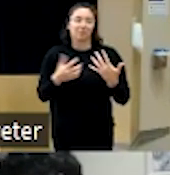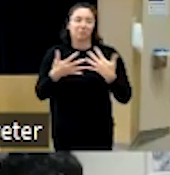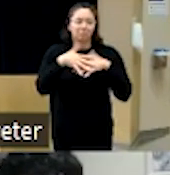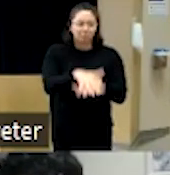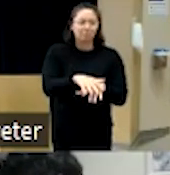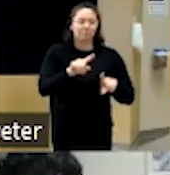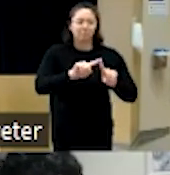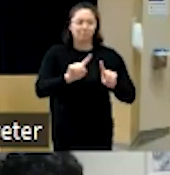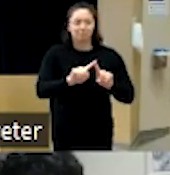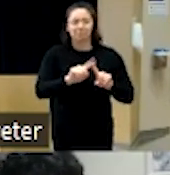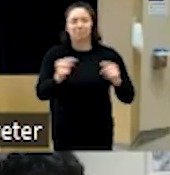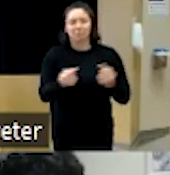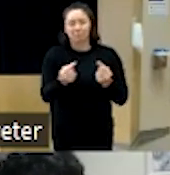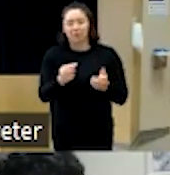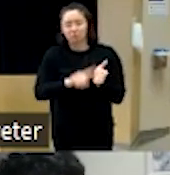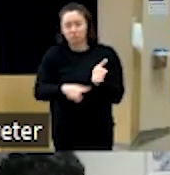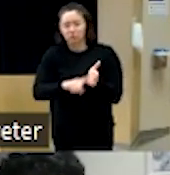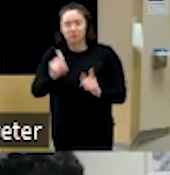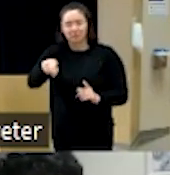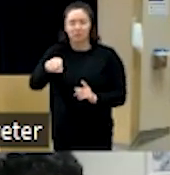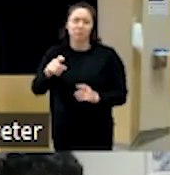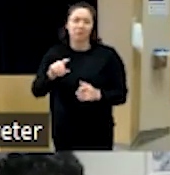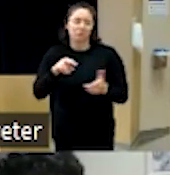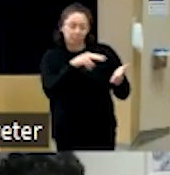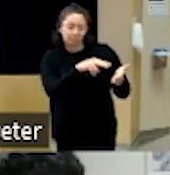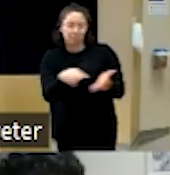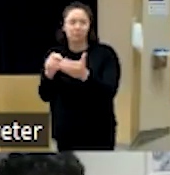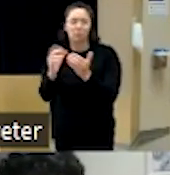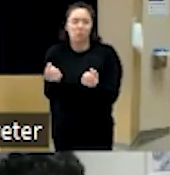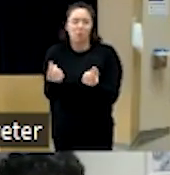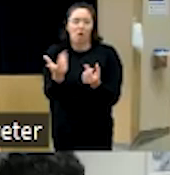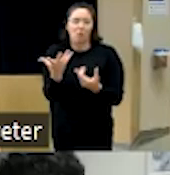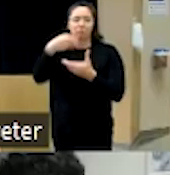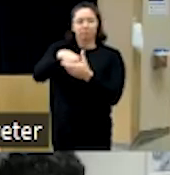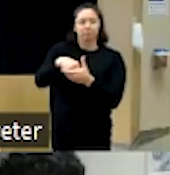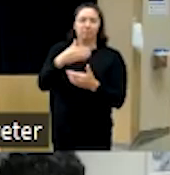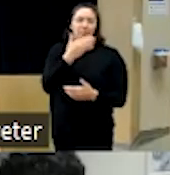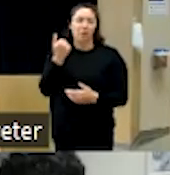which other drugs are might be beneficial for patients and with this I'm thanking my team